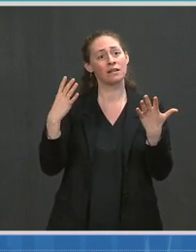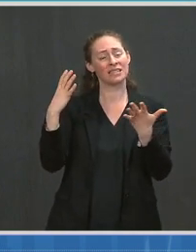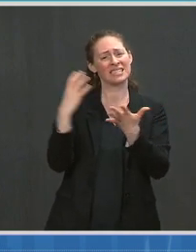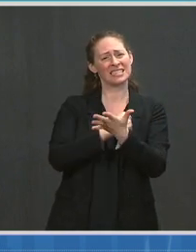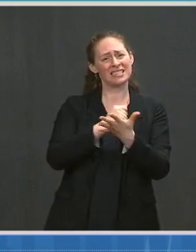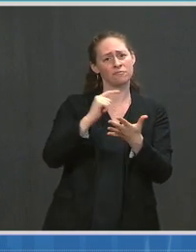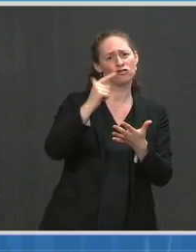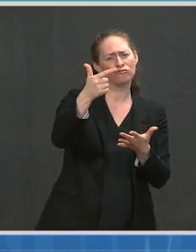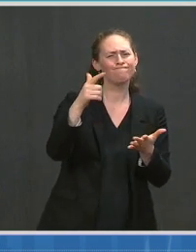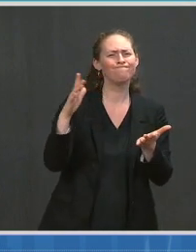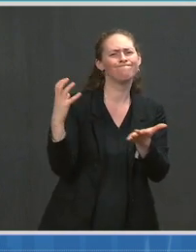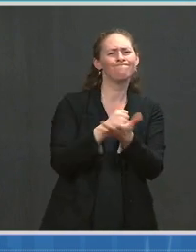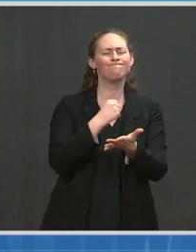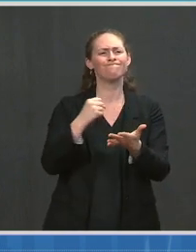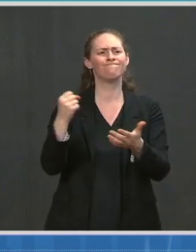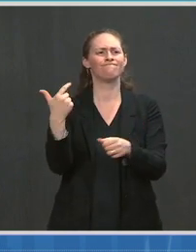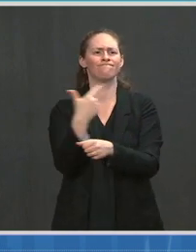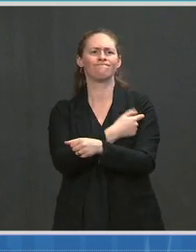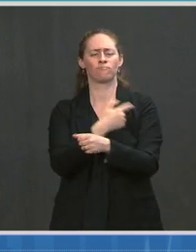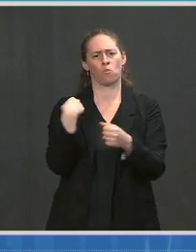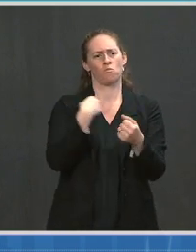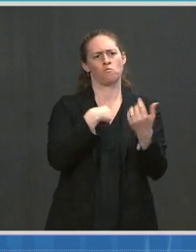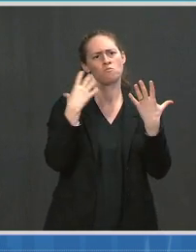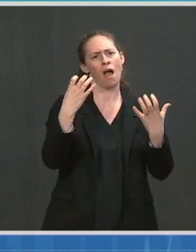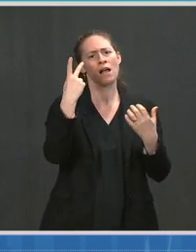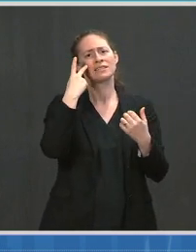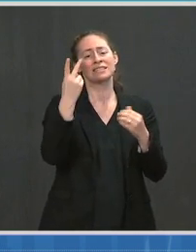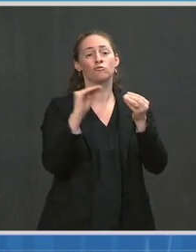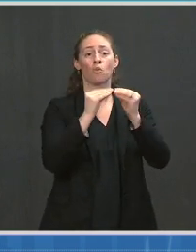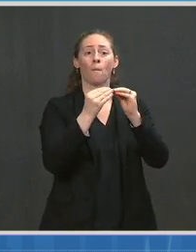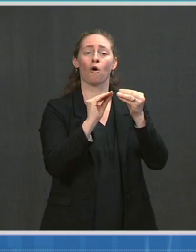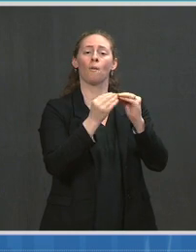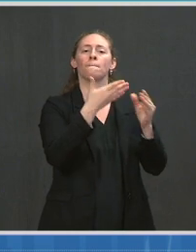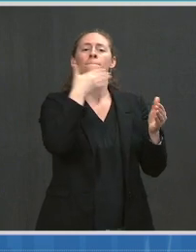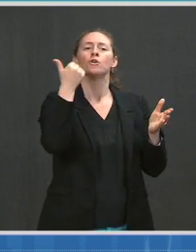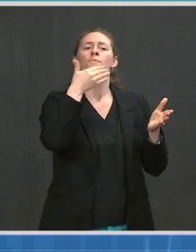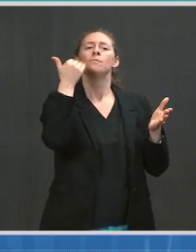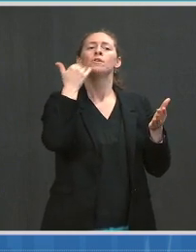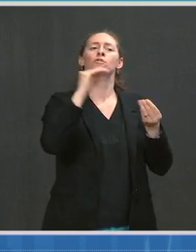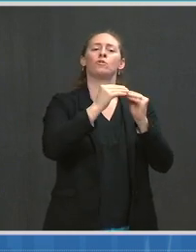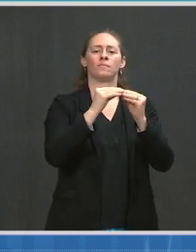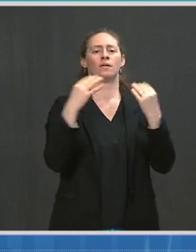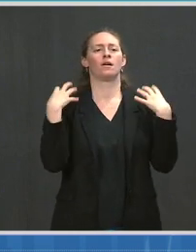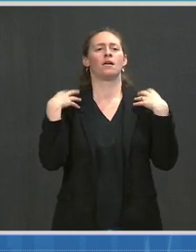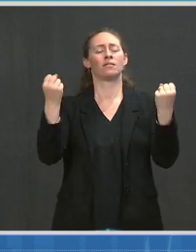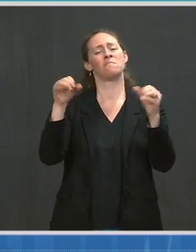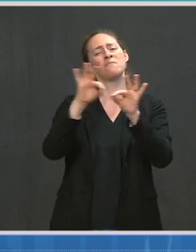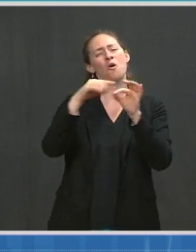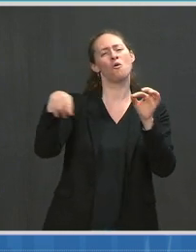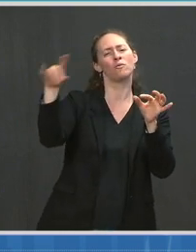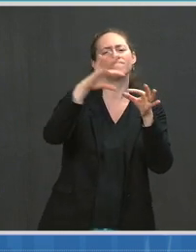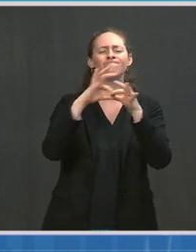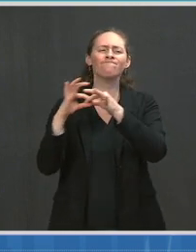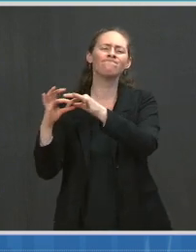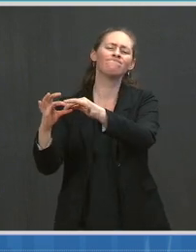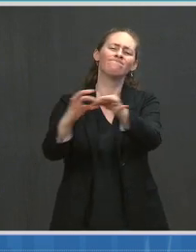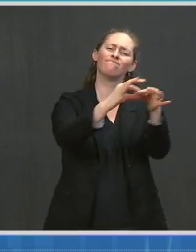but it will take all of us working together. Please keep wearing your well-fitting mask, and taking the public health actions